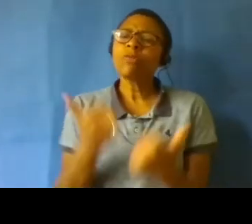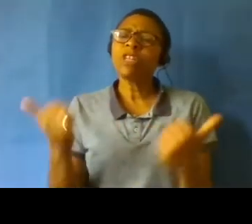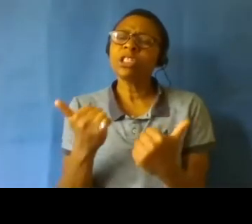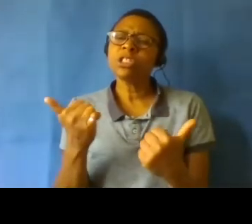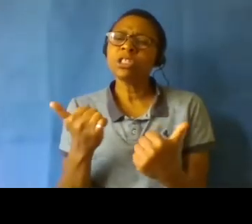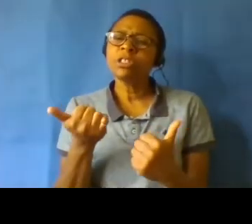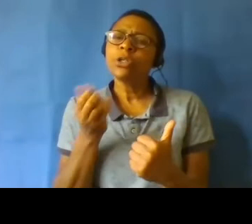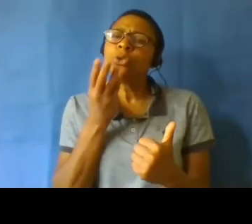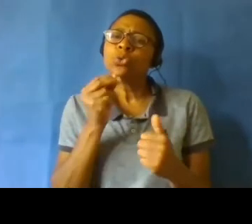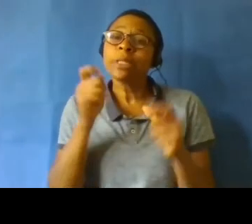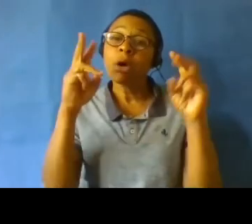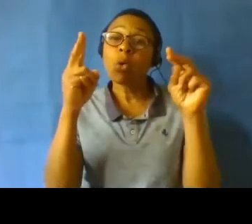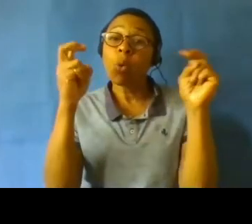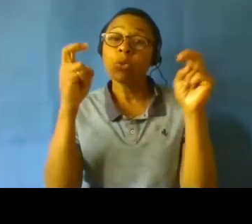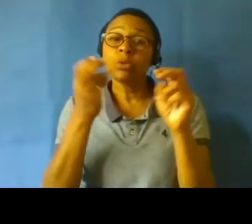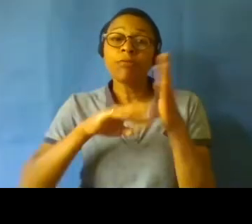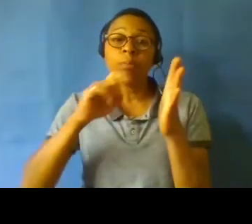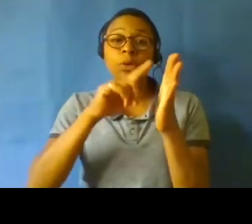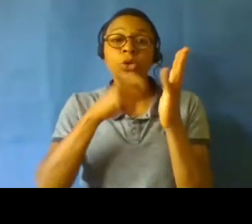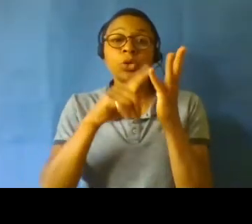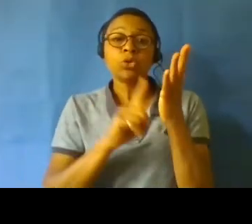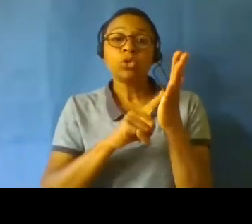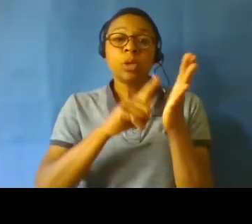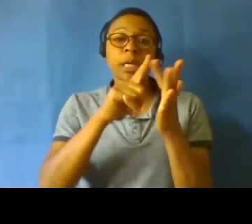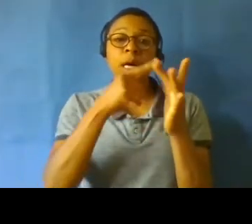of the loud hands project in New Hampshire about her relationship with